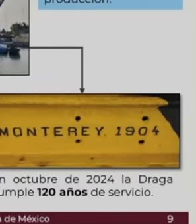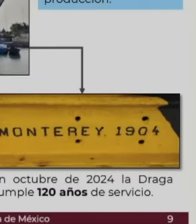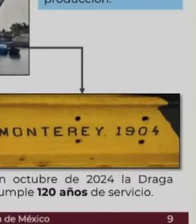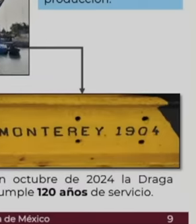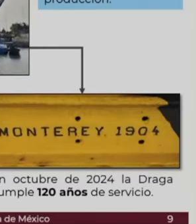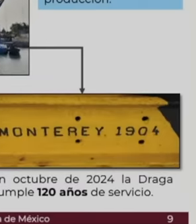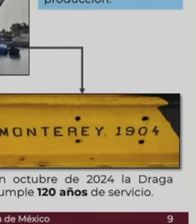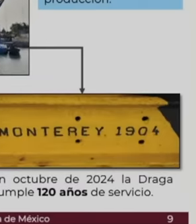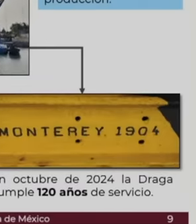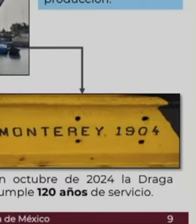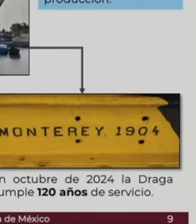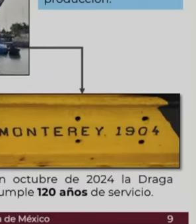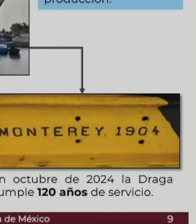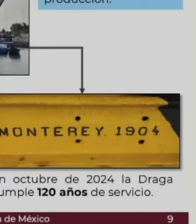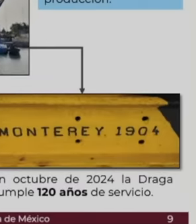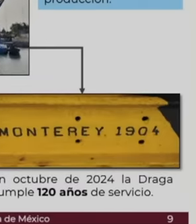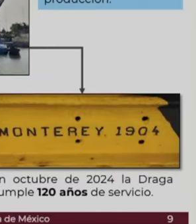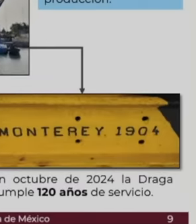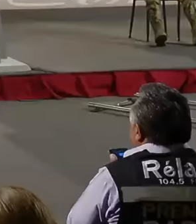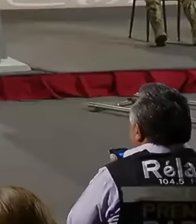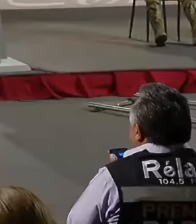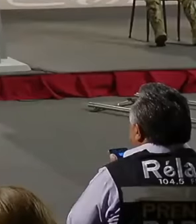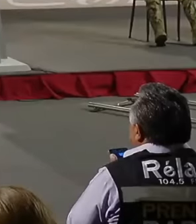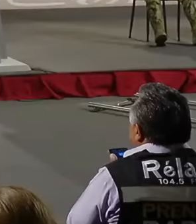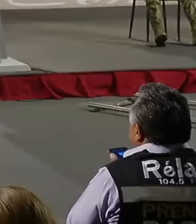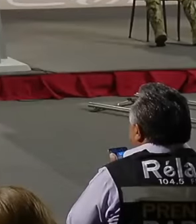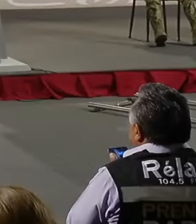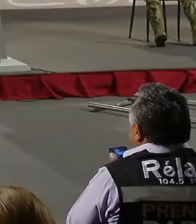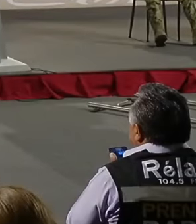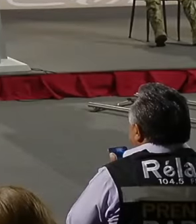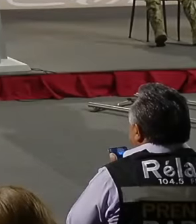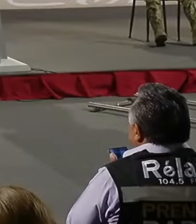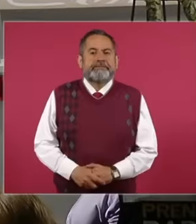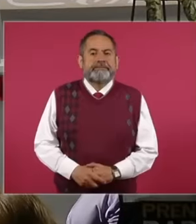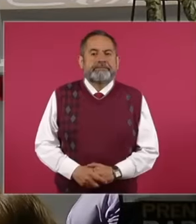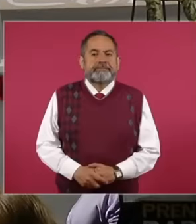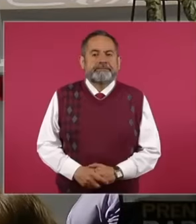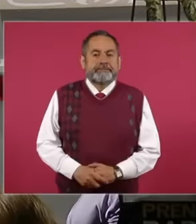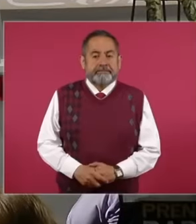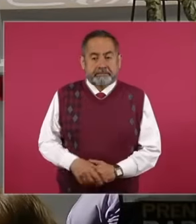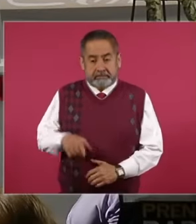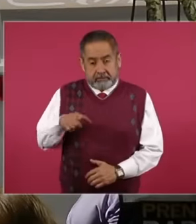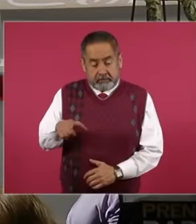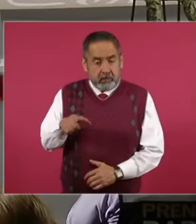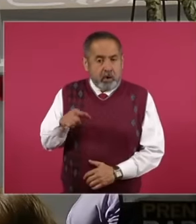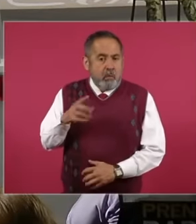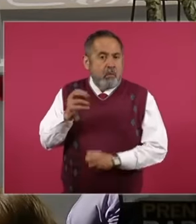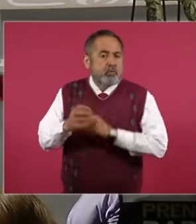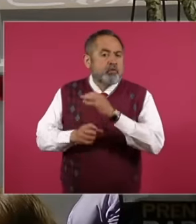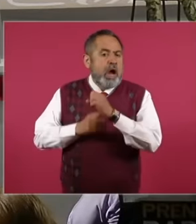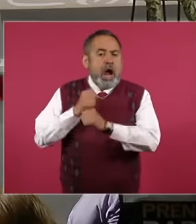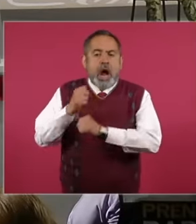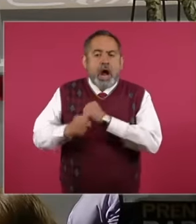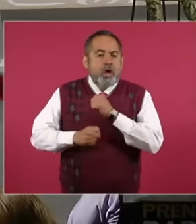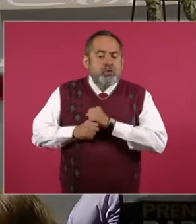These units, as I told you, far exceeded the useful life of a ship. An